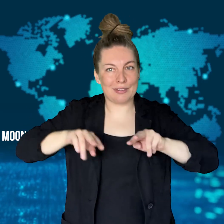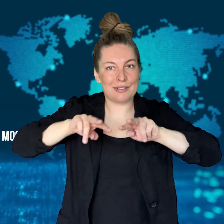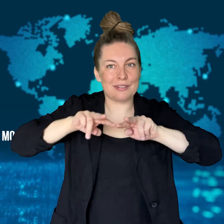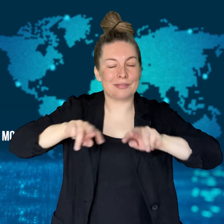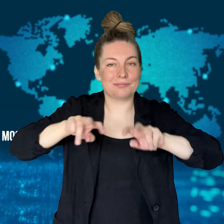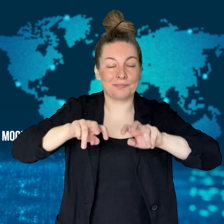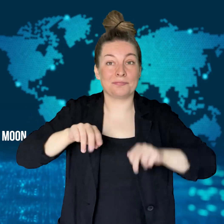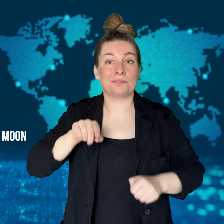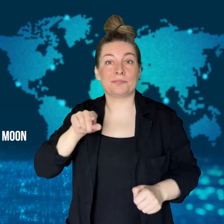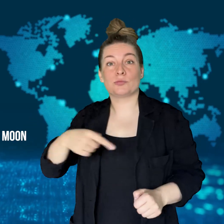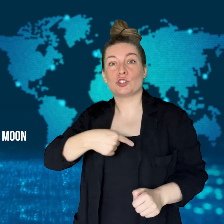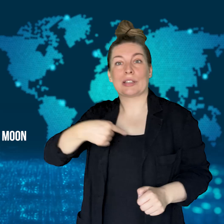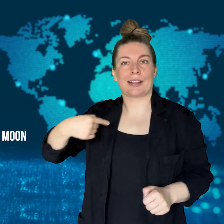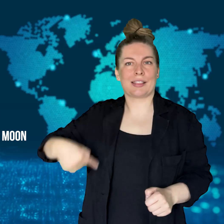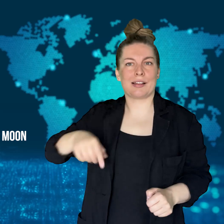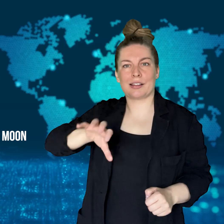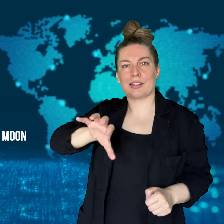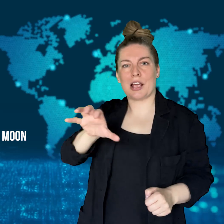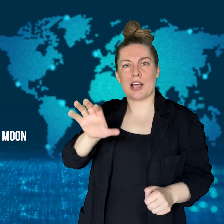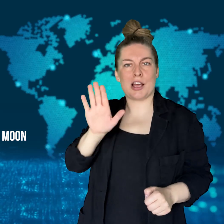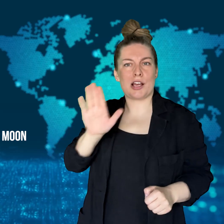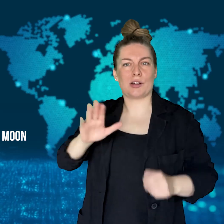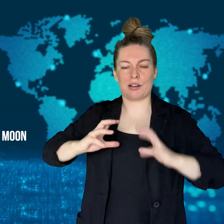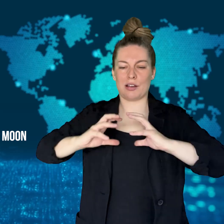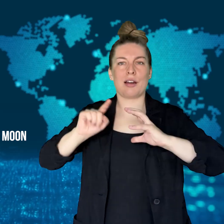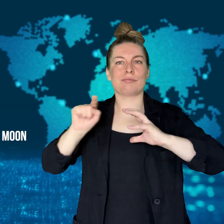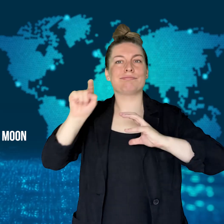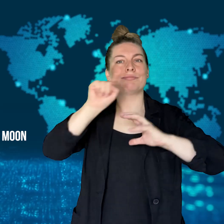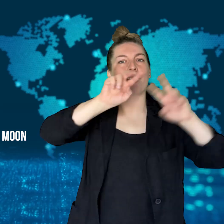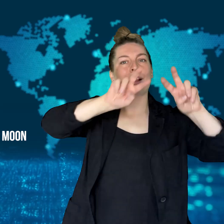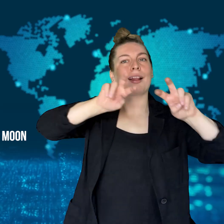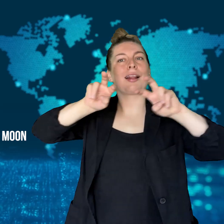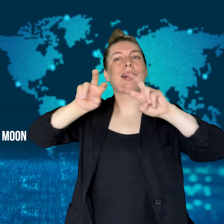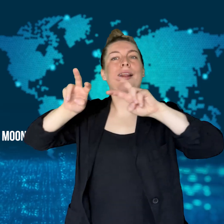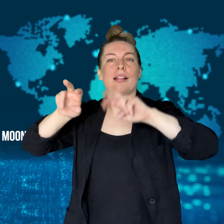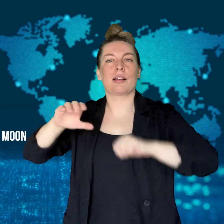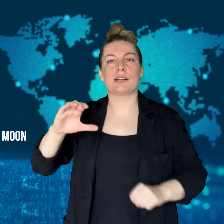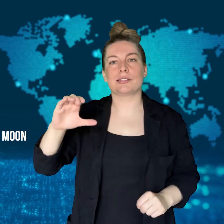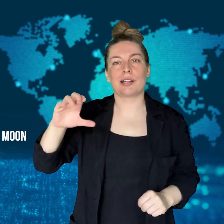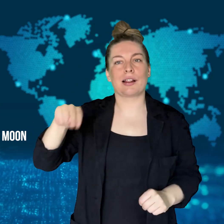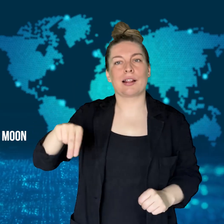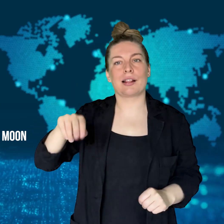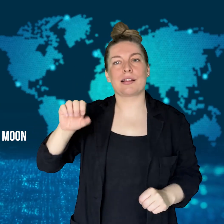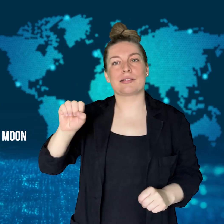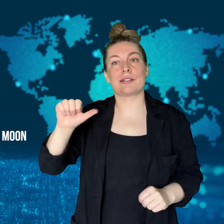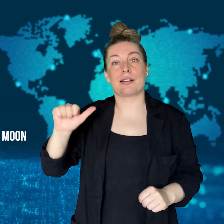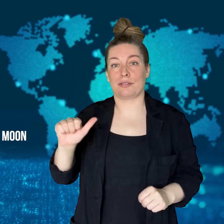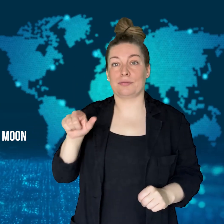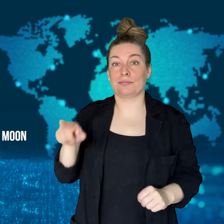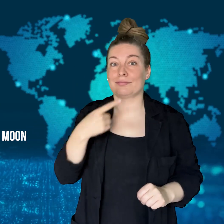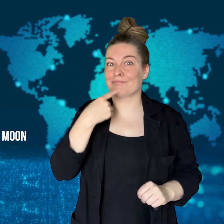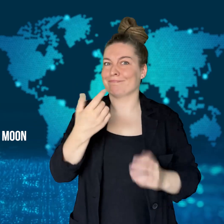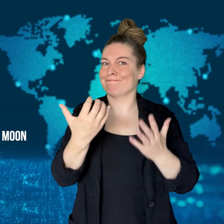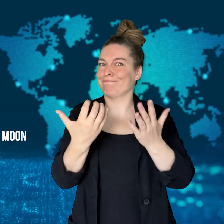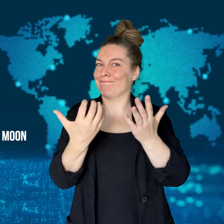The mission will consist of collecting the soil and rock samples